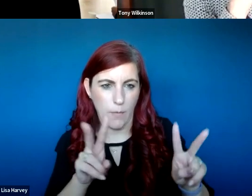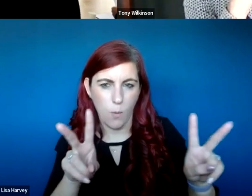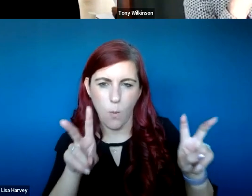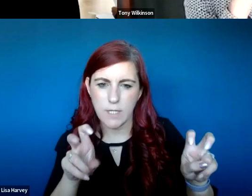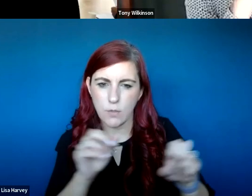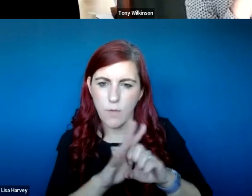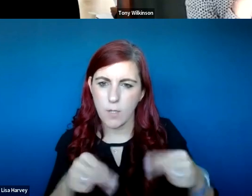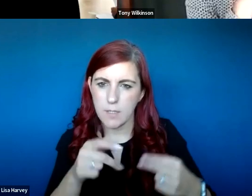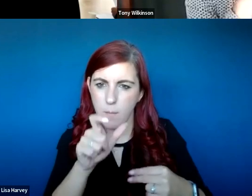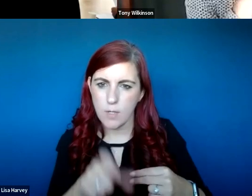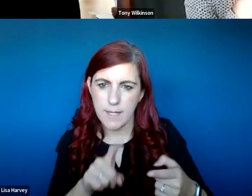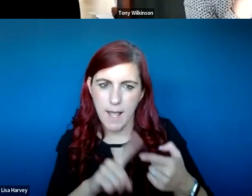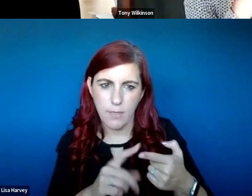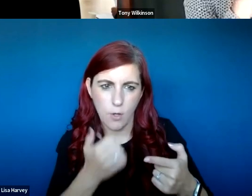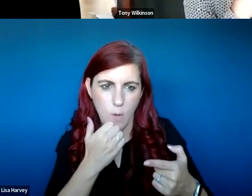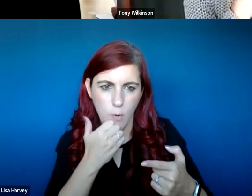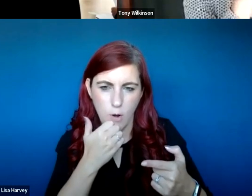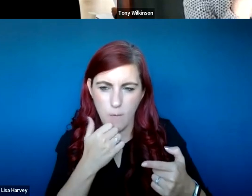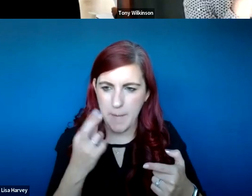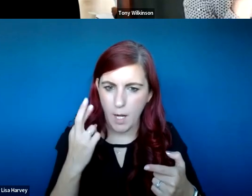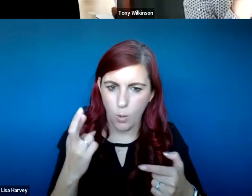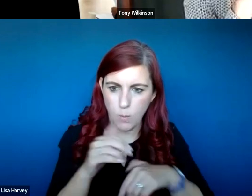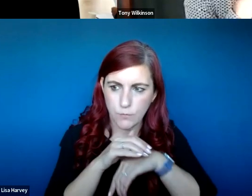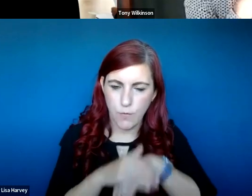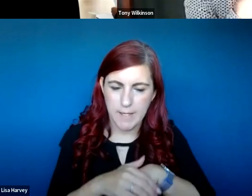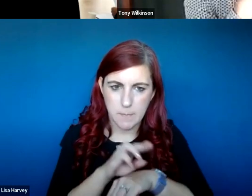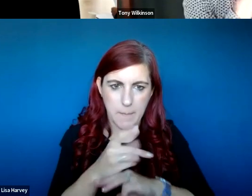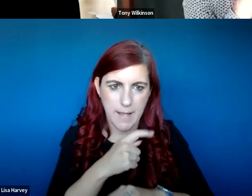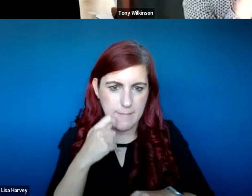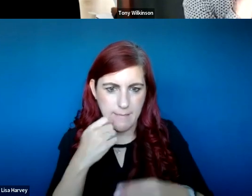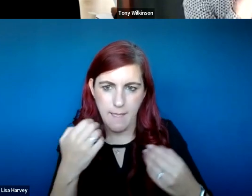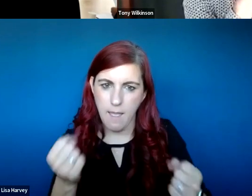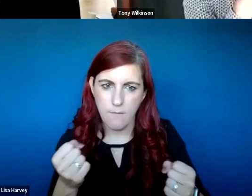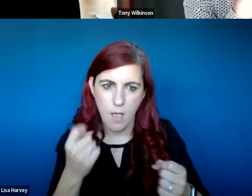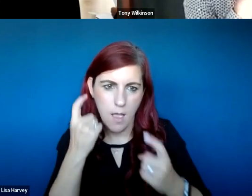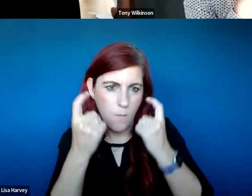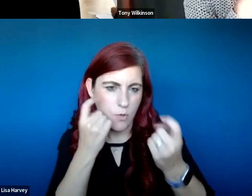how many close friends, respondents report, I wonder how an autistic person